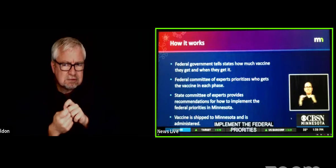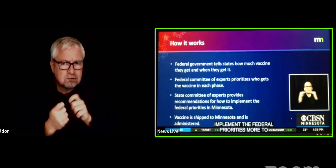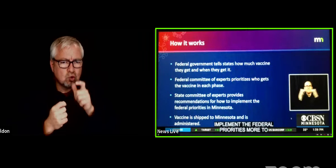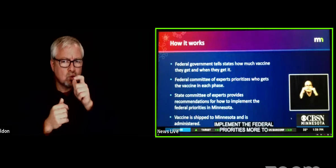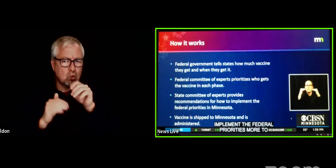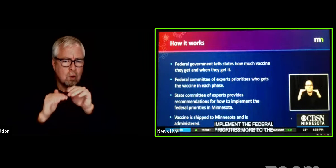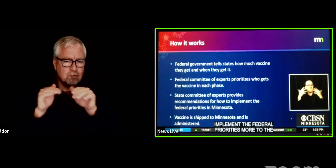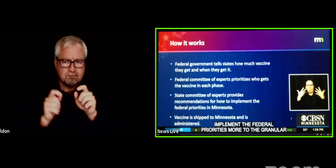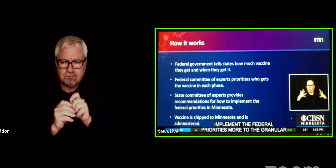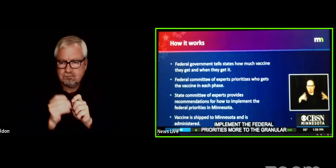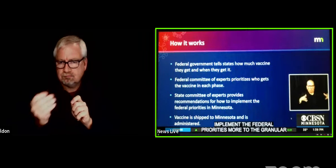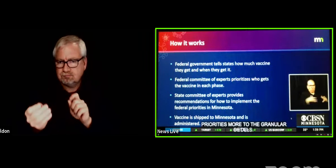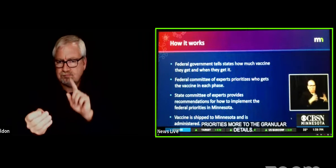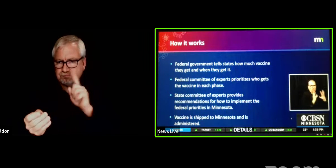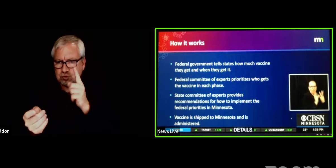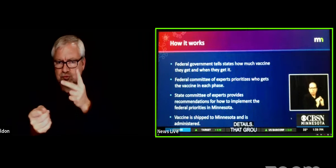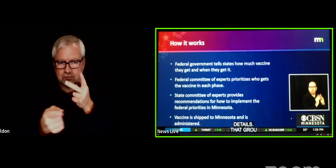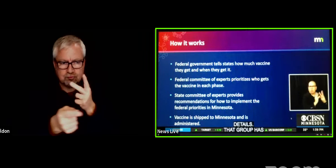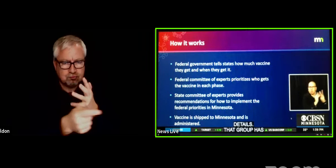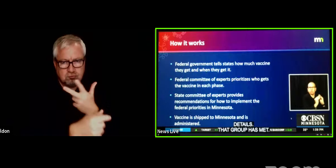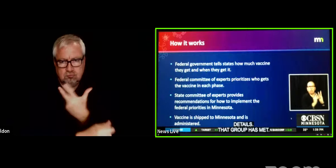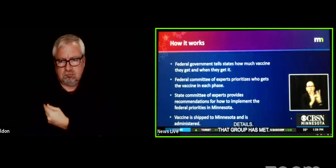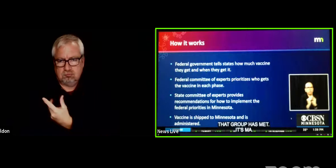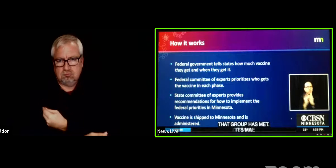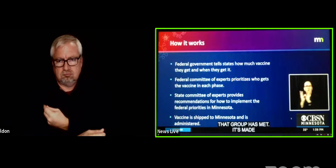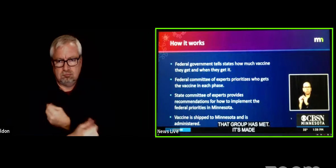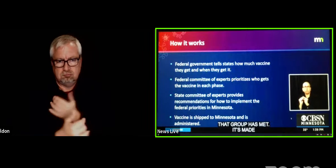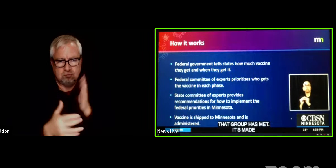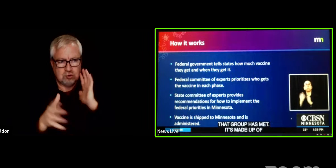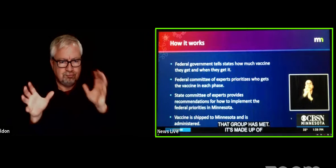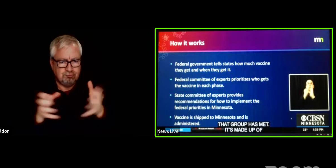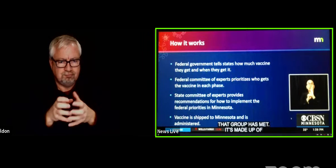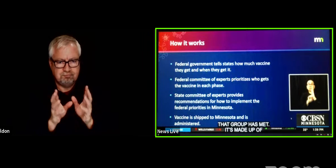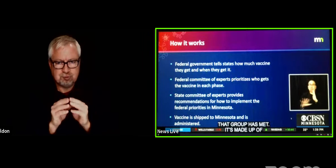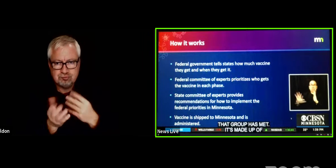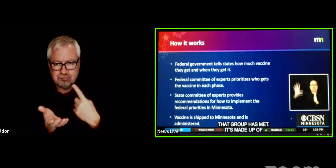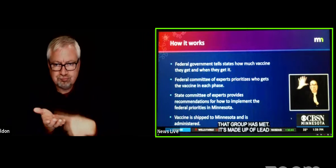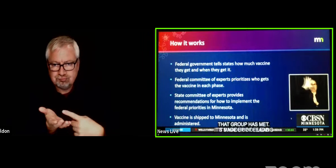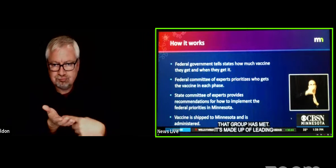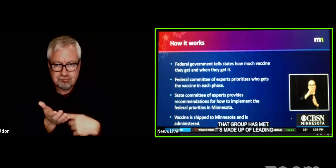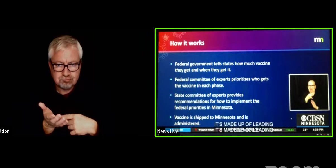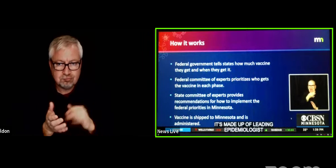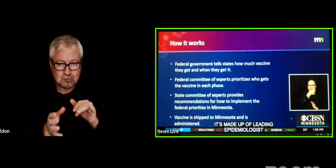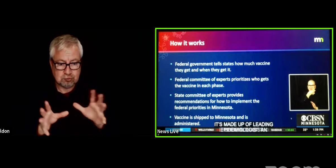LEADING EPIDEMIOLOGIST, MADE UP OF FOLKS REPRESENTING COMMUNITIES OF COLOR,